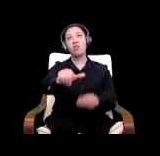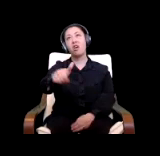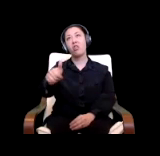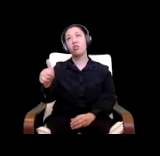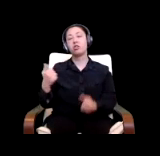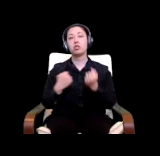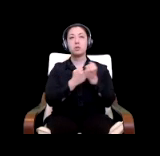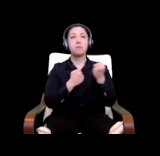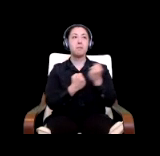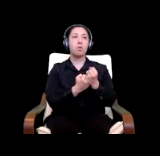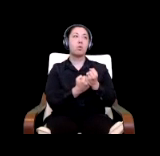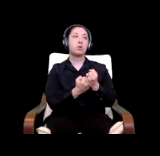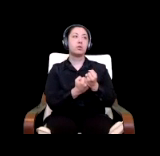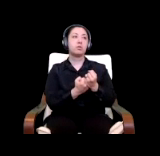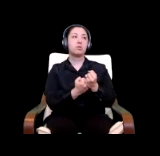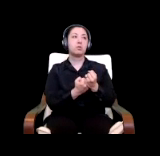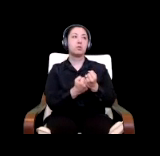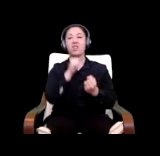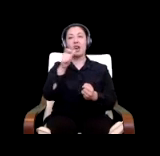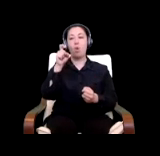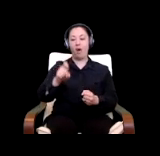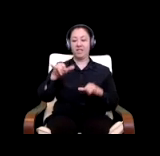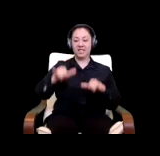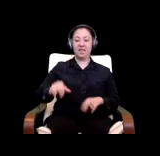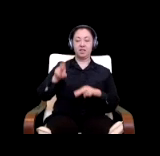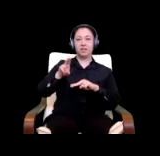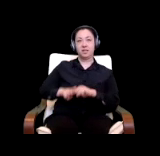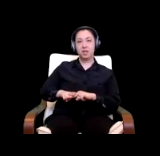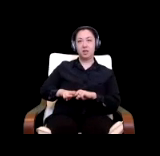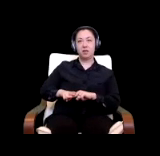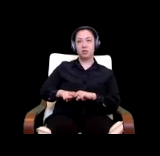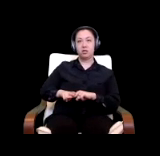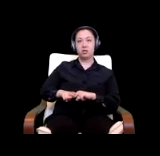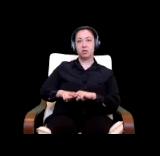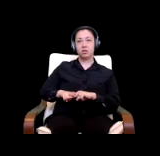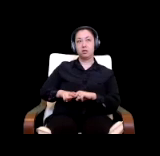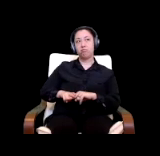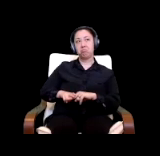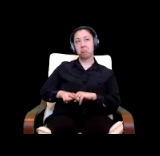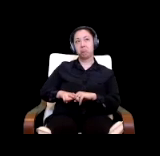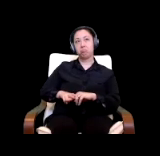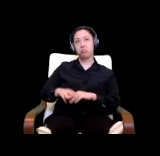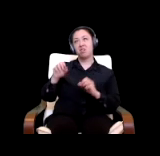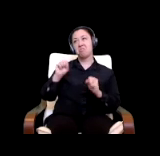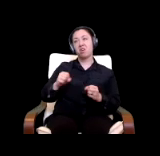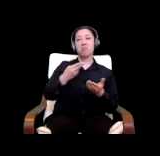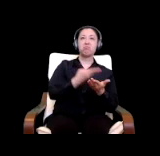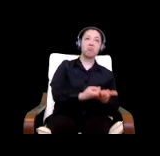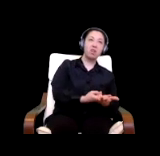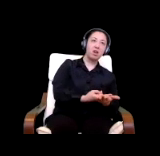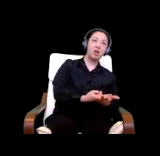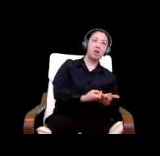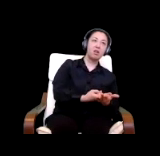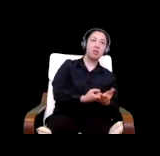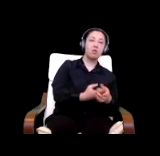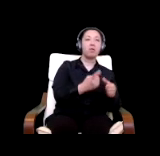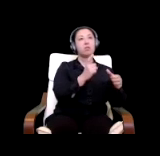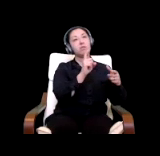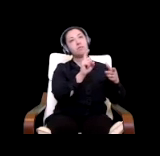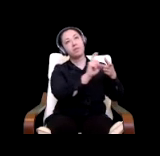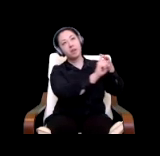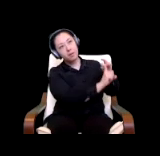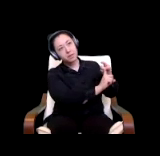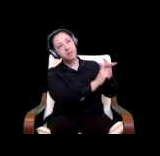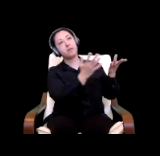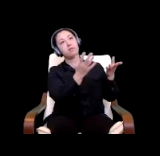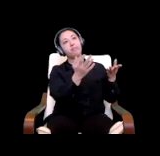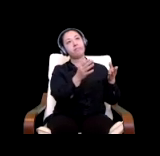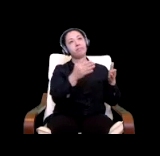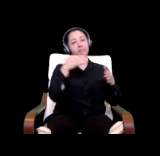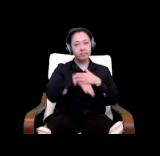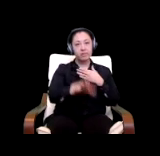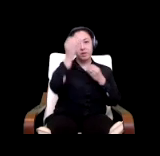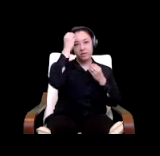be seated and in a chair, they are allowed to lie on their side to access information.